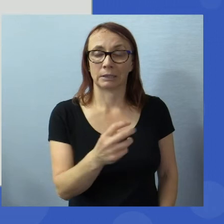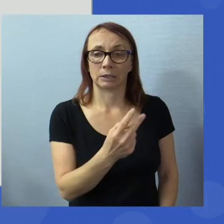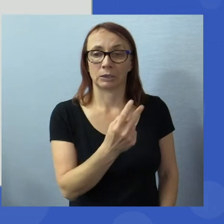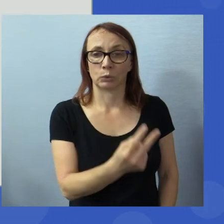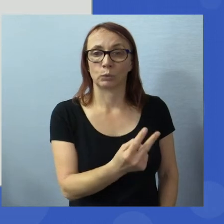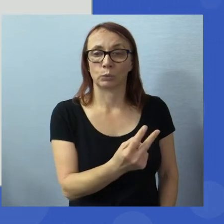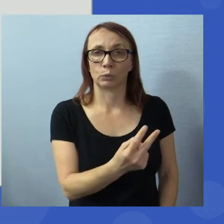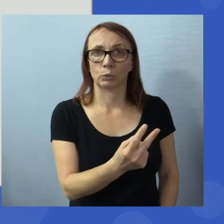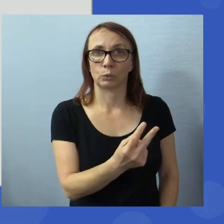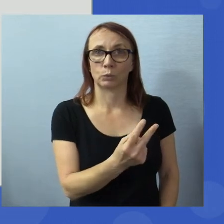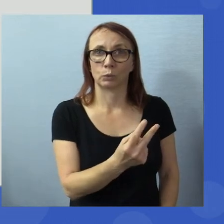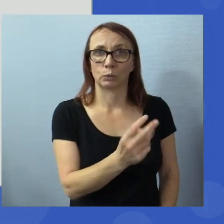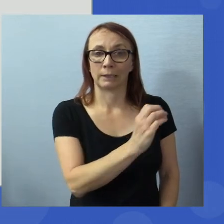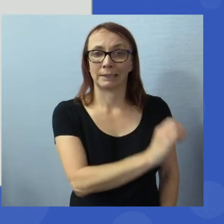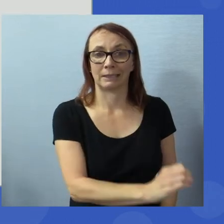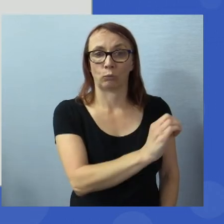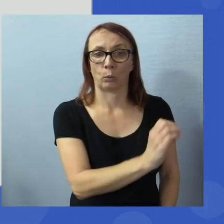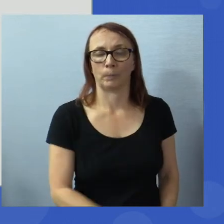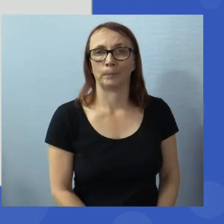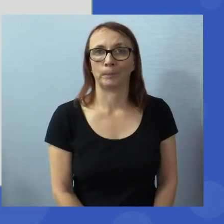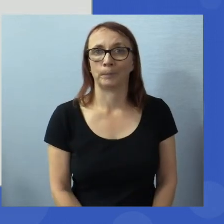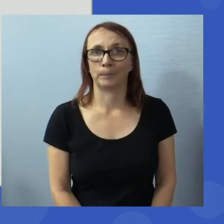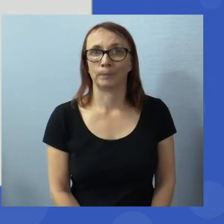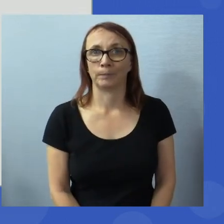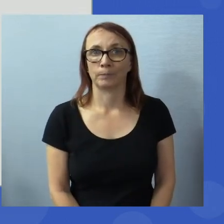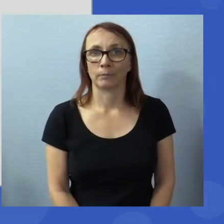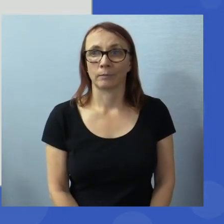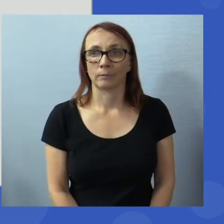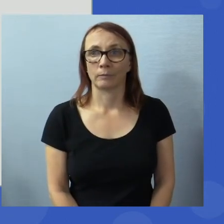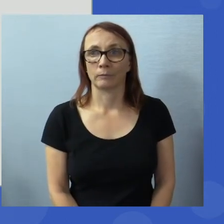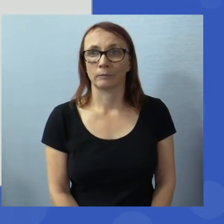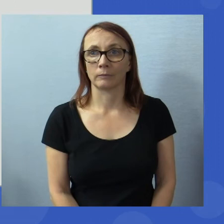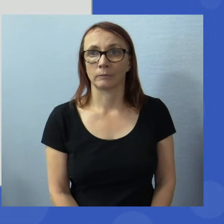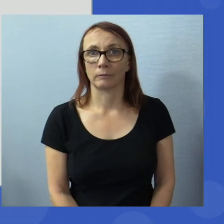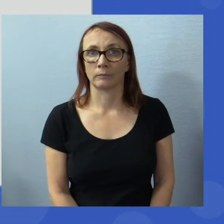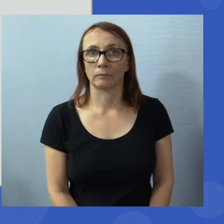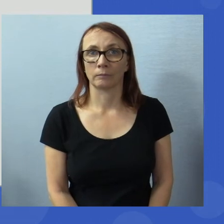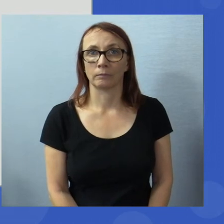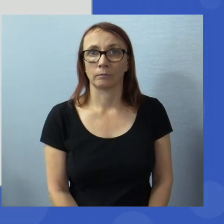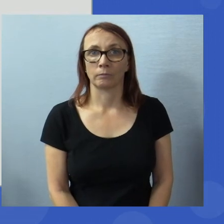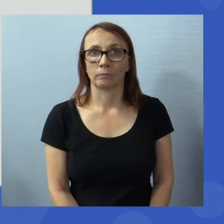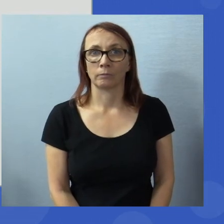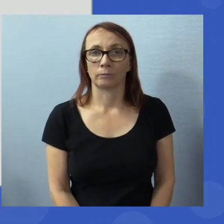percent disagree and nobody strongly disagrees with VAT 13 a 30 year national